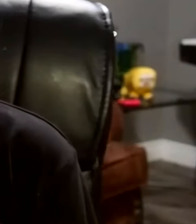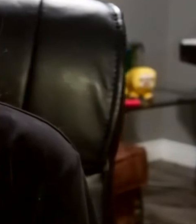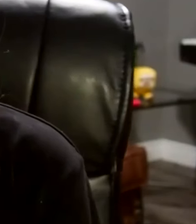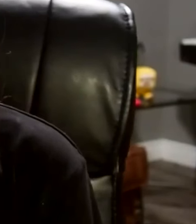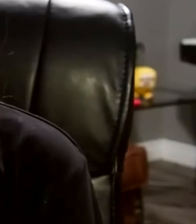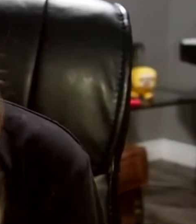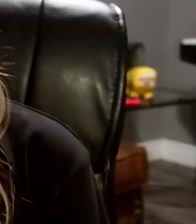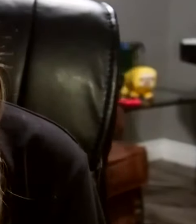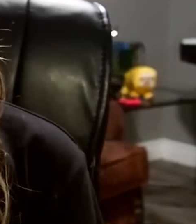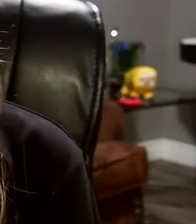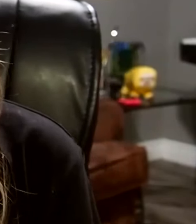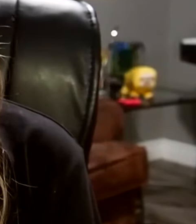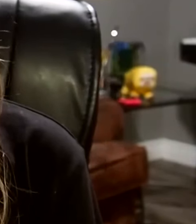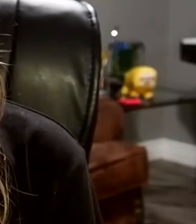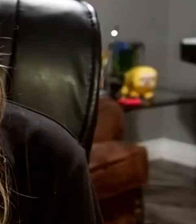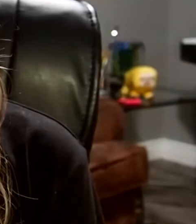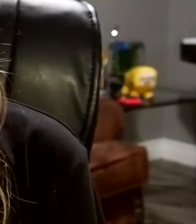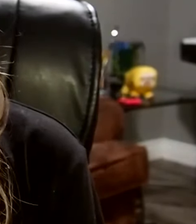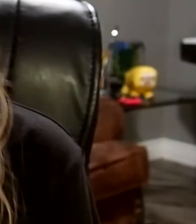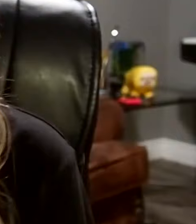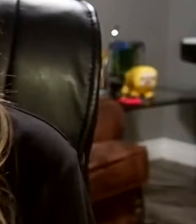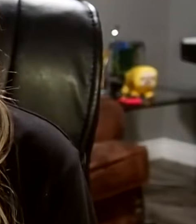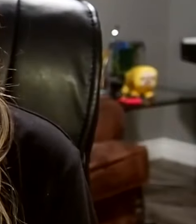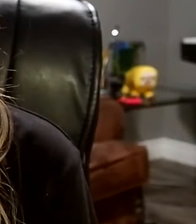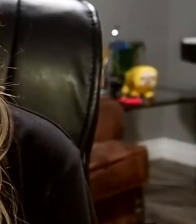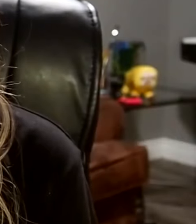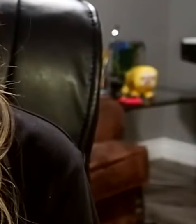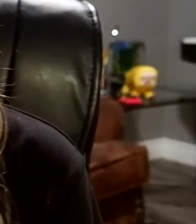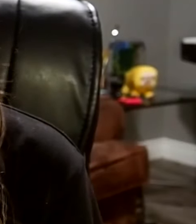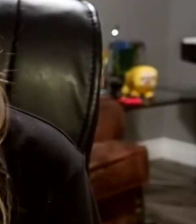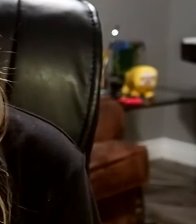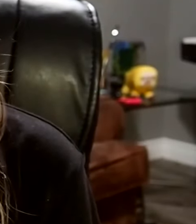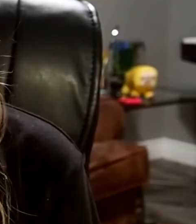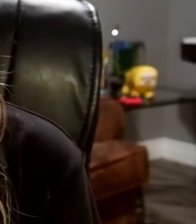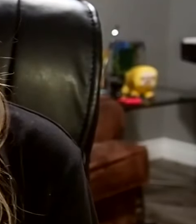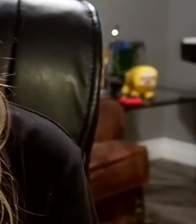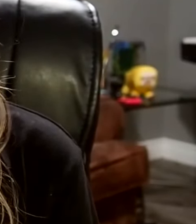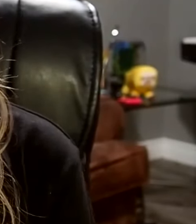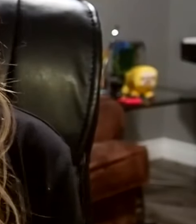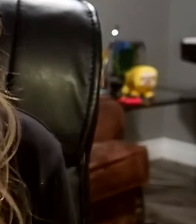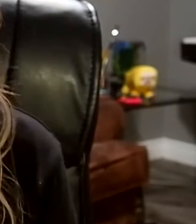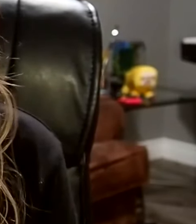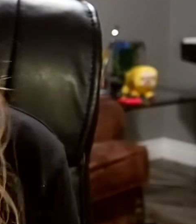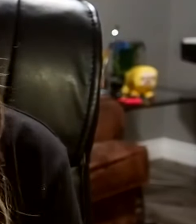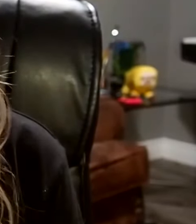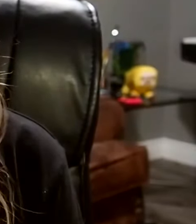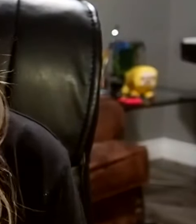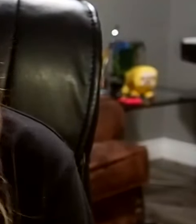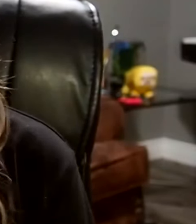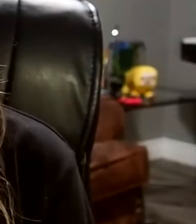HELLO EVERYONE. MY NAME IS GEMINITAY. I AM A MINECRAFT BUILDER AND